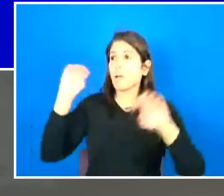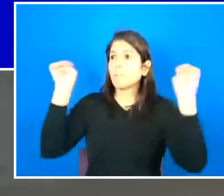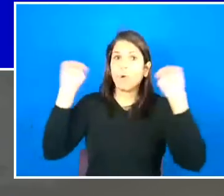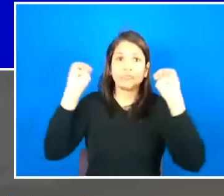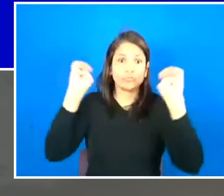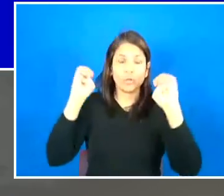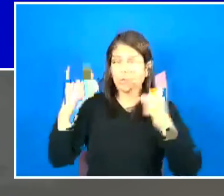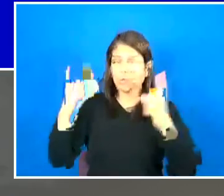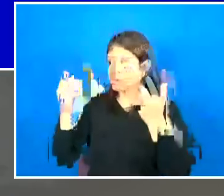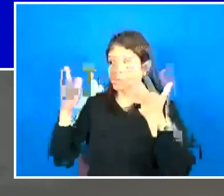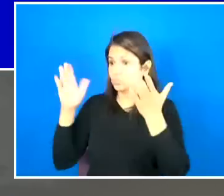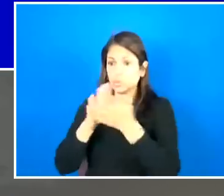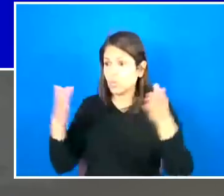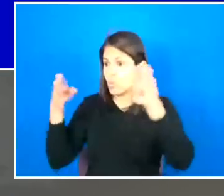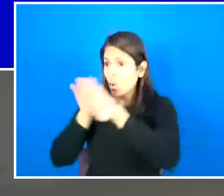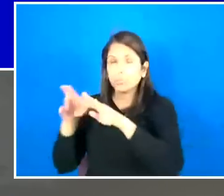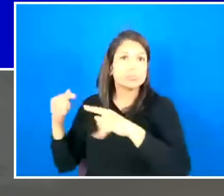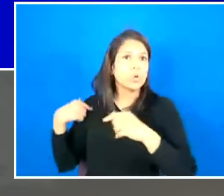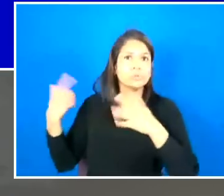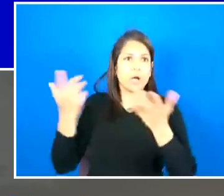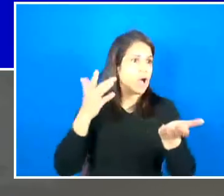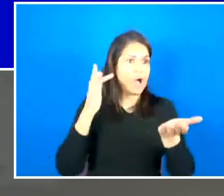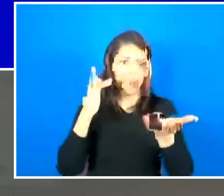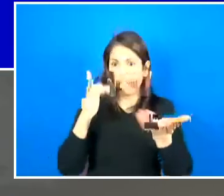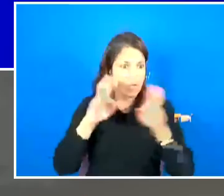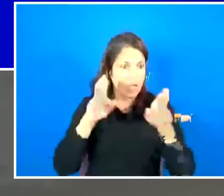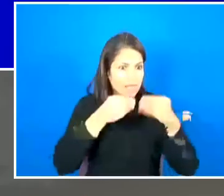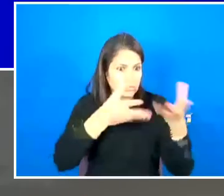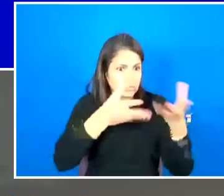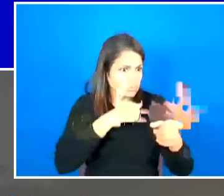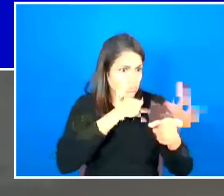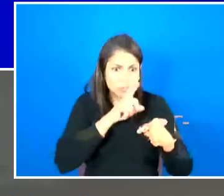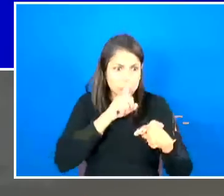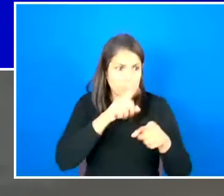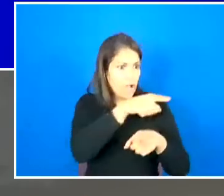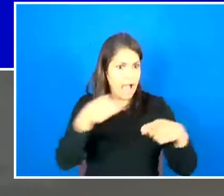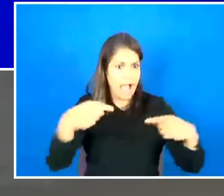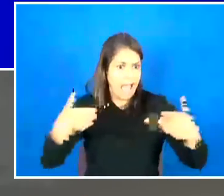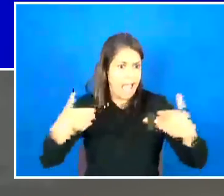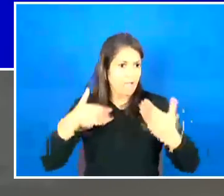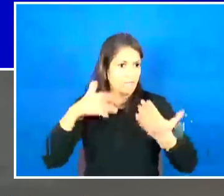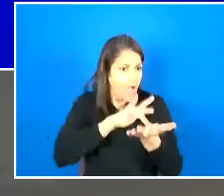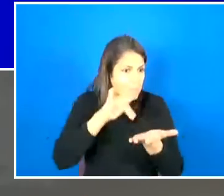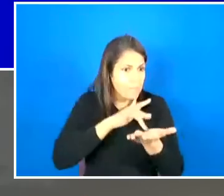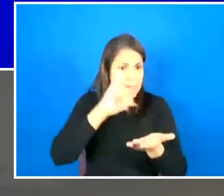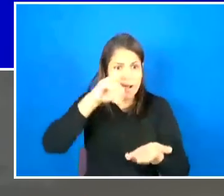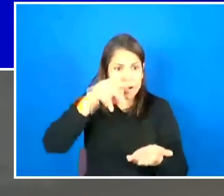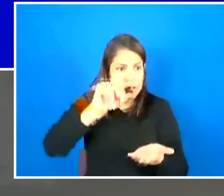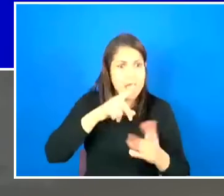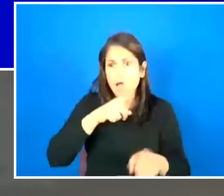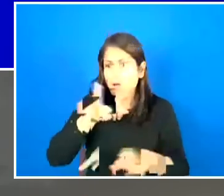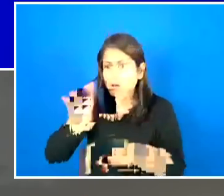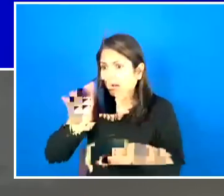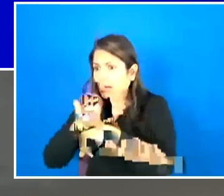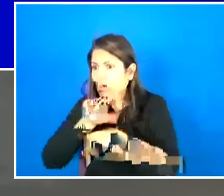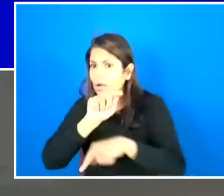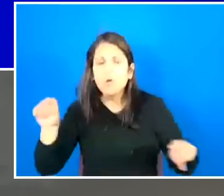WE TALKED ABOUT TH ISHOIRRBLE CRISIS WHERE WE LEARN WHAT'S WRONG AND NEEDS TO BE FIXED AND WEWI LL FIX IT GOING FORWARD BUT